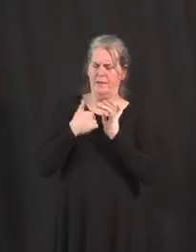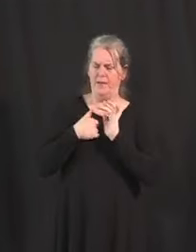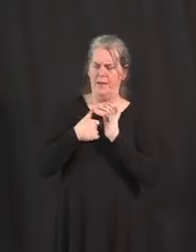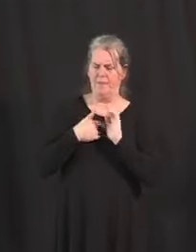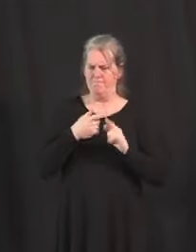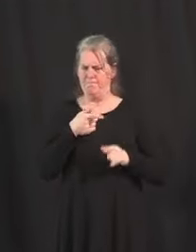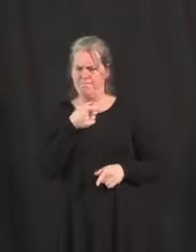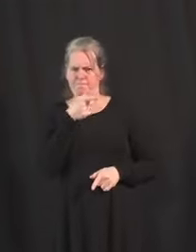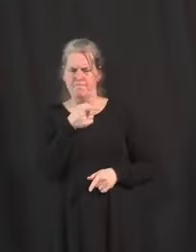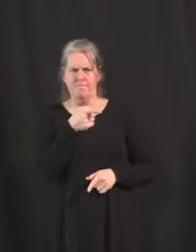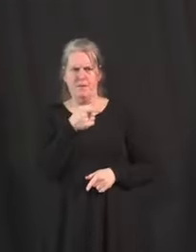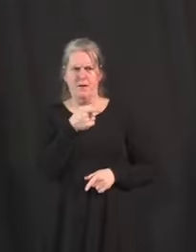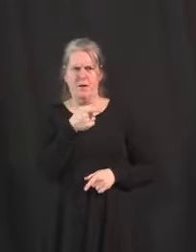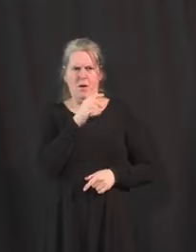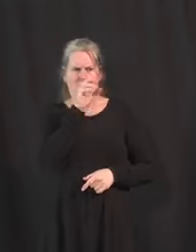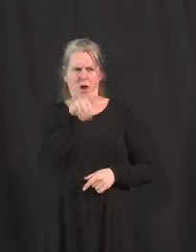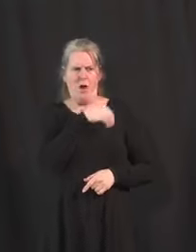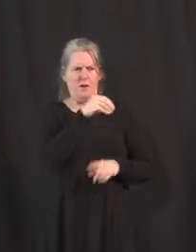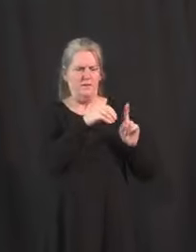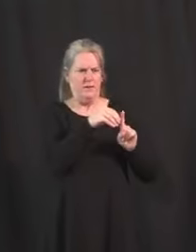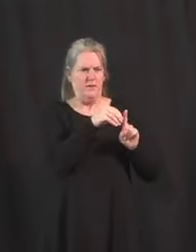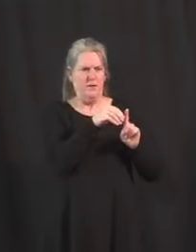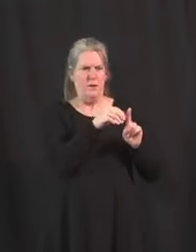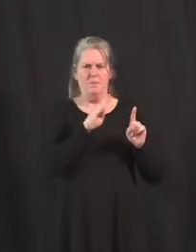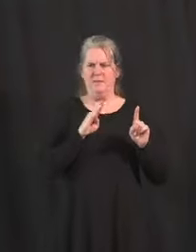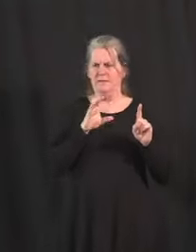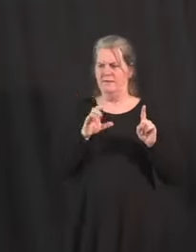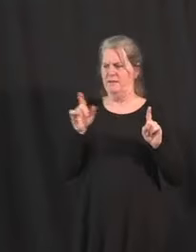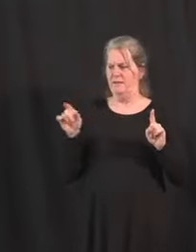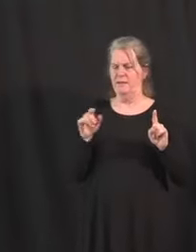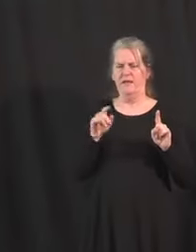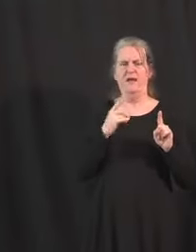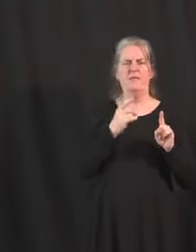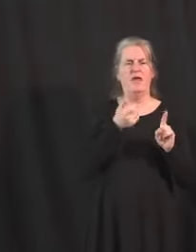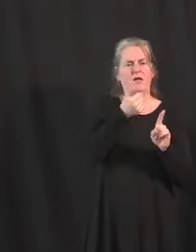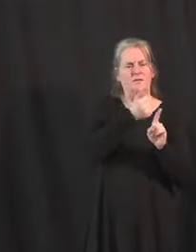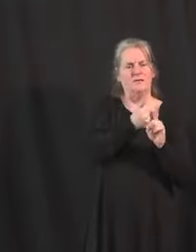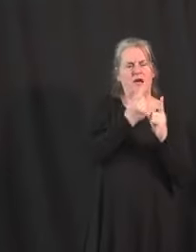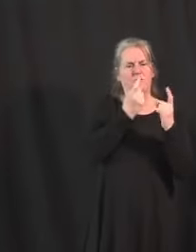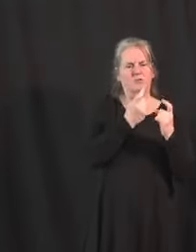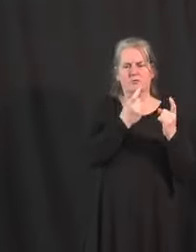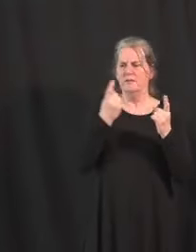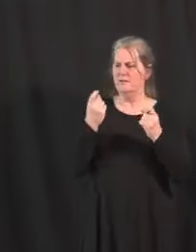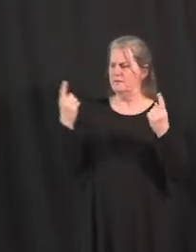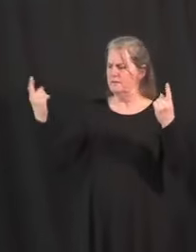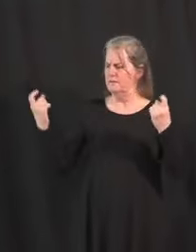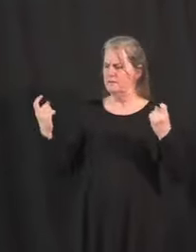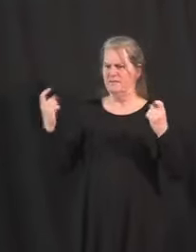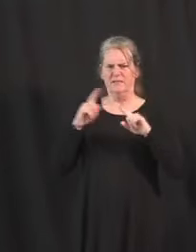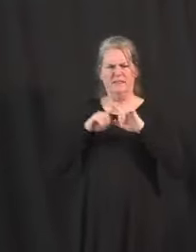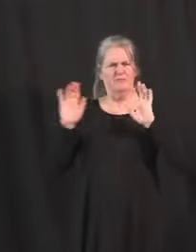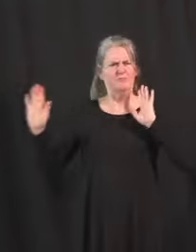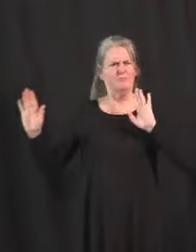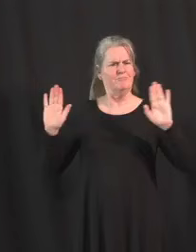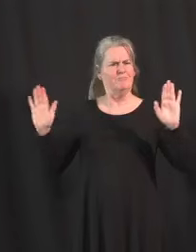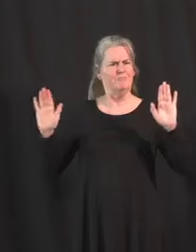ONTARIO'S AND BC'S SCREENING, SELF-SCREENING TOOL WAS SO DIFFERENT? WHY IS YUKON'S PAGE LIMITED IN